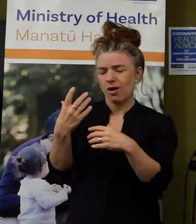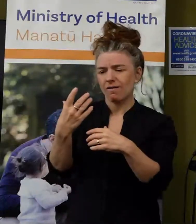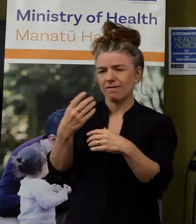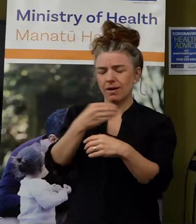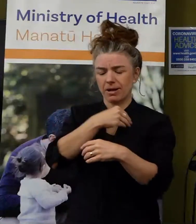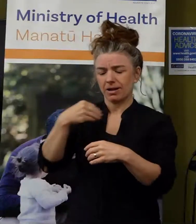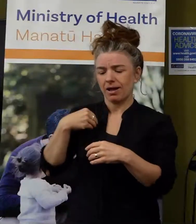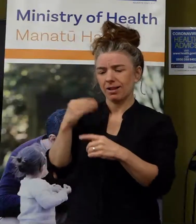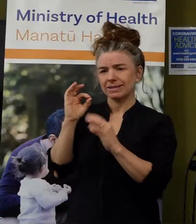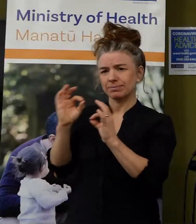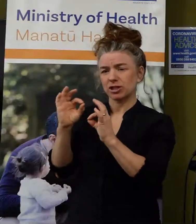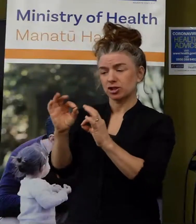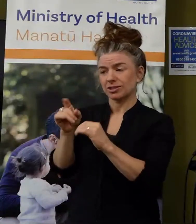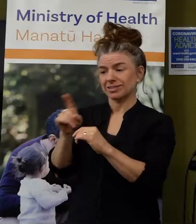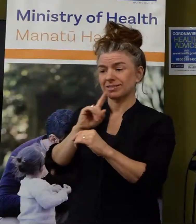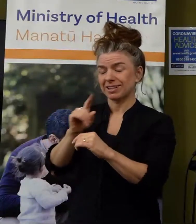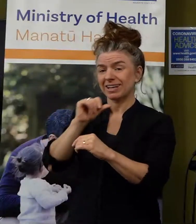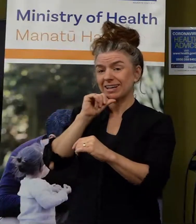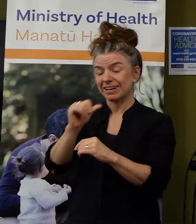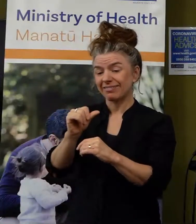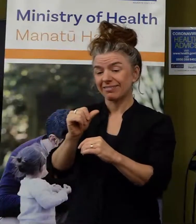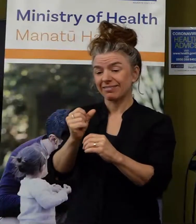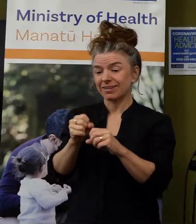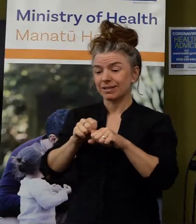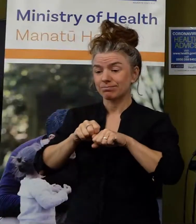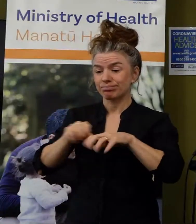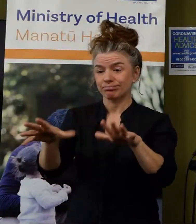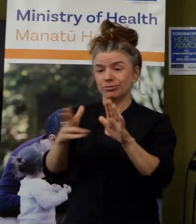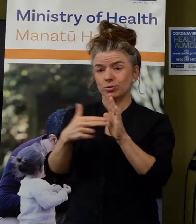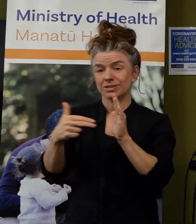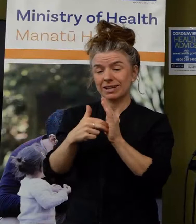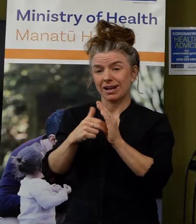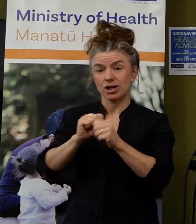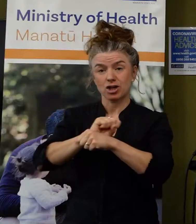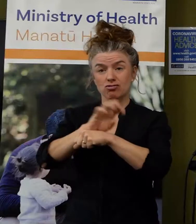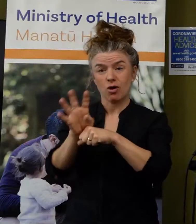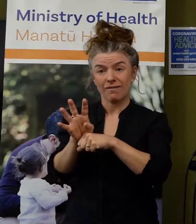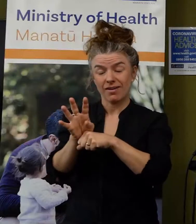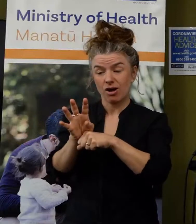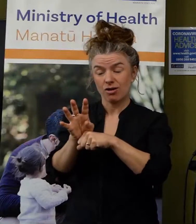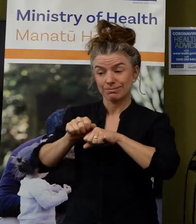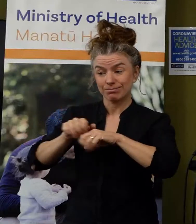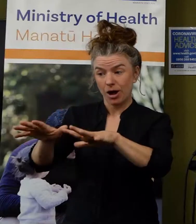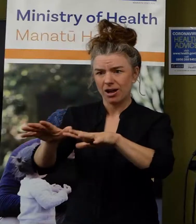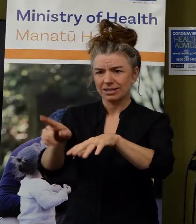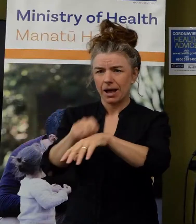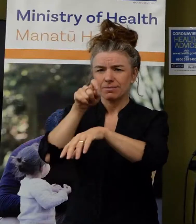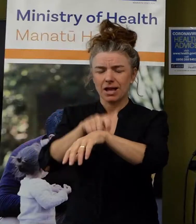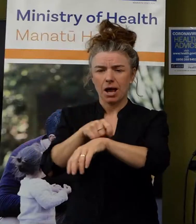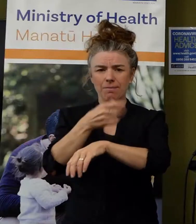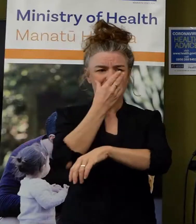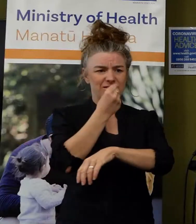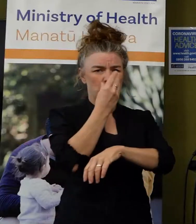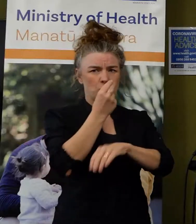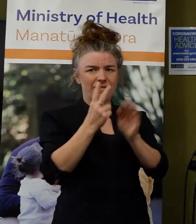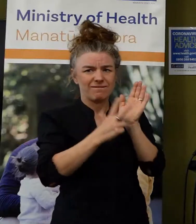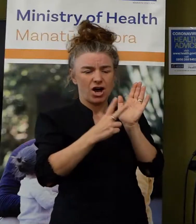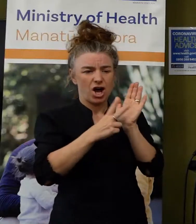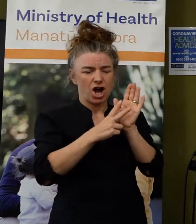that if we do get a COVID-19 outbreak in New Zealand, it might coincide with the influenza sort of peak